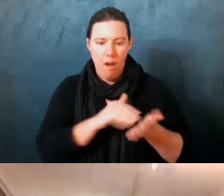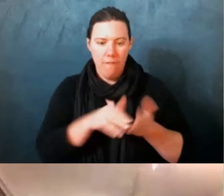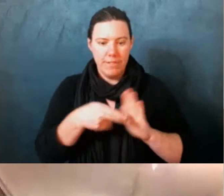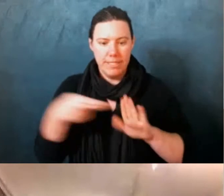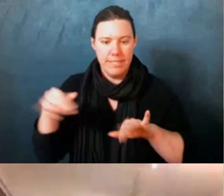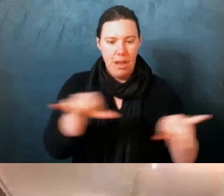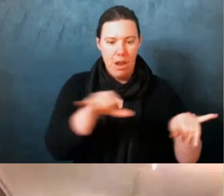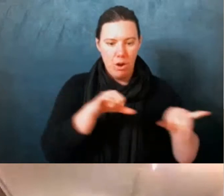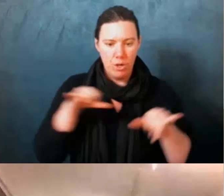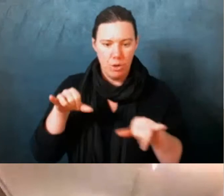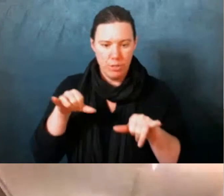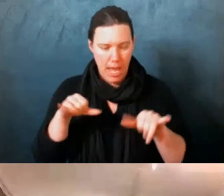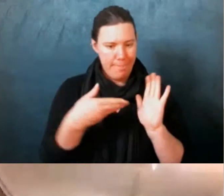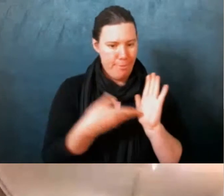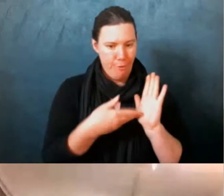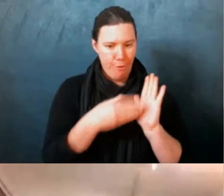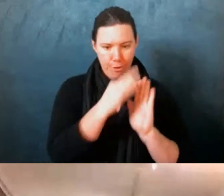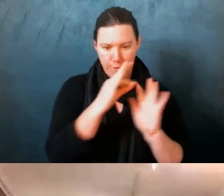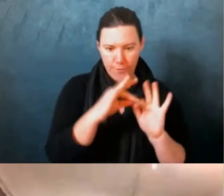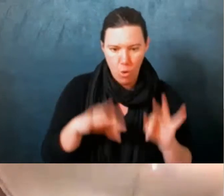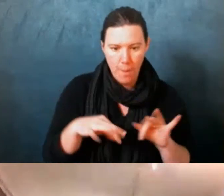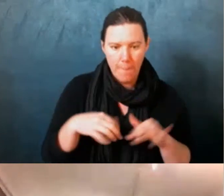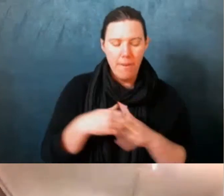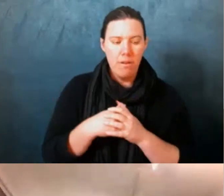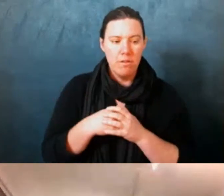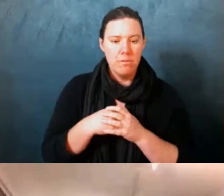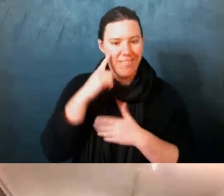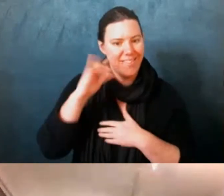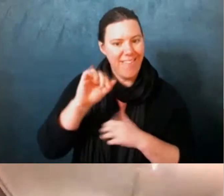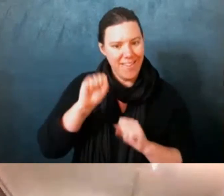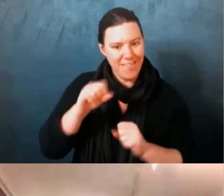and pigeonholed, that I think really interfere with their getting quality healthcare.